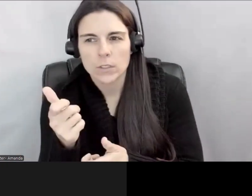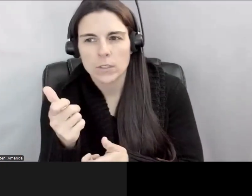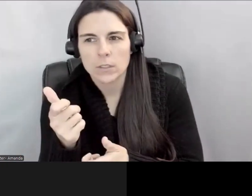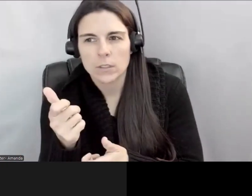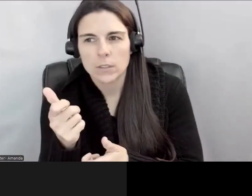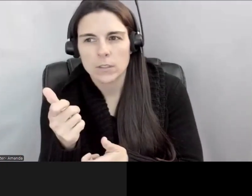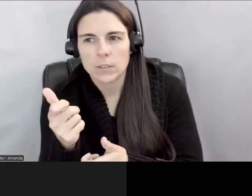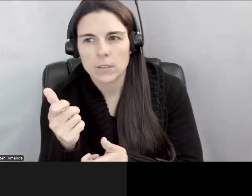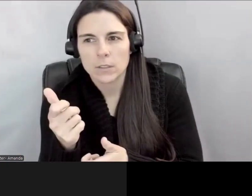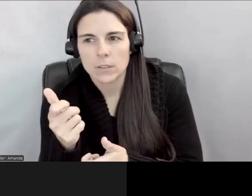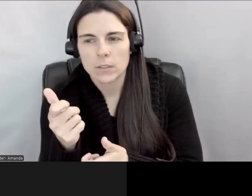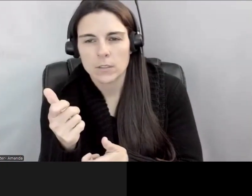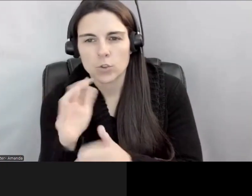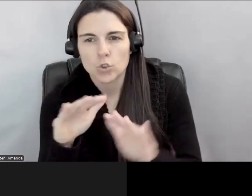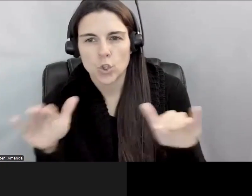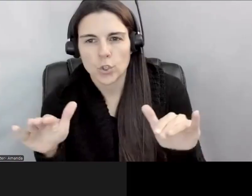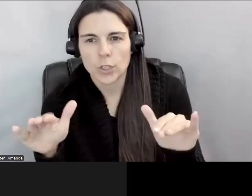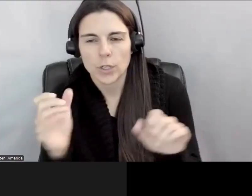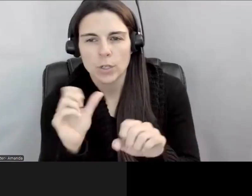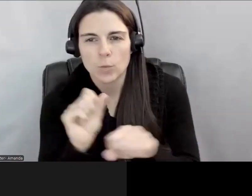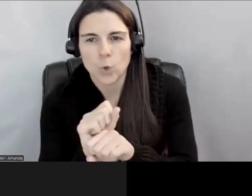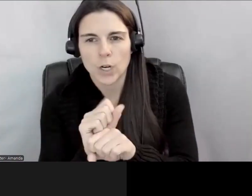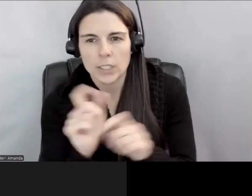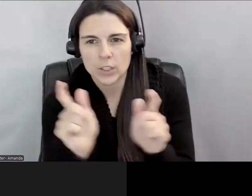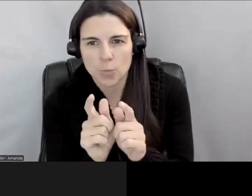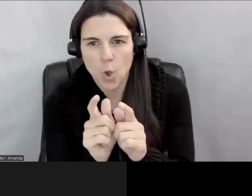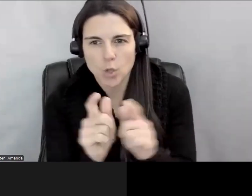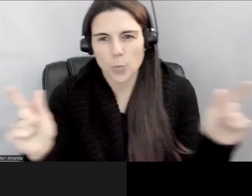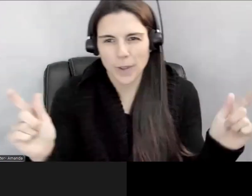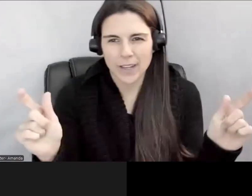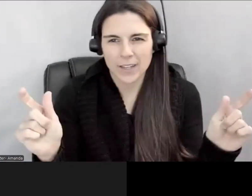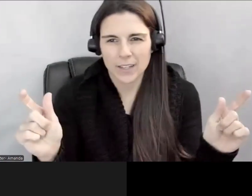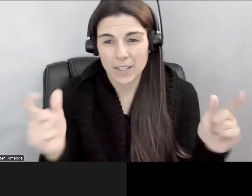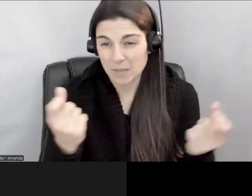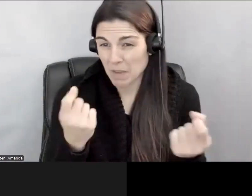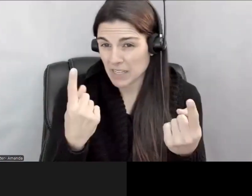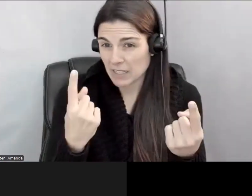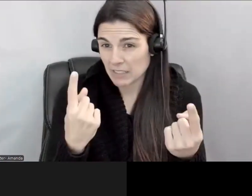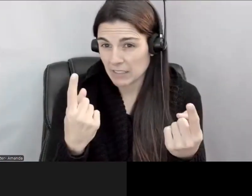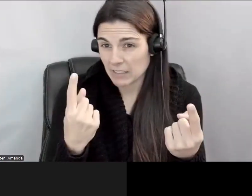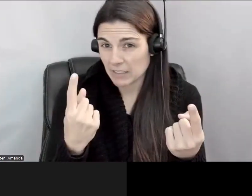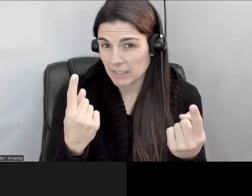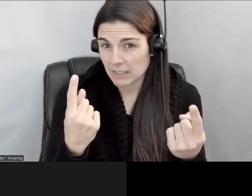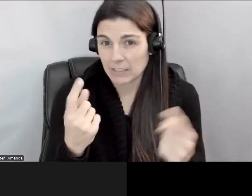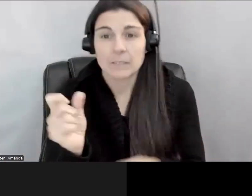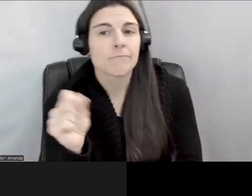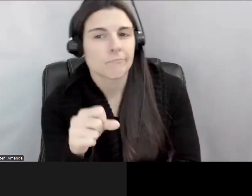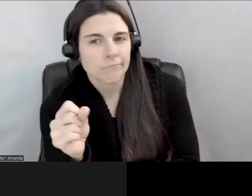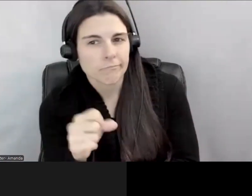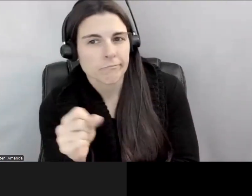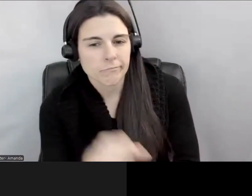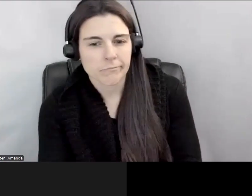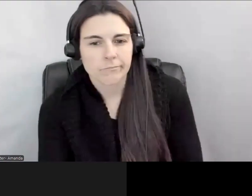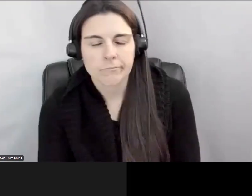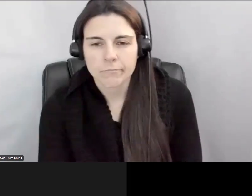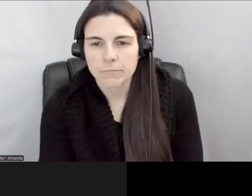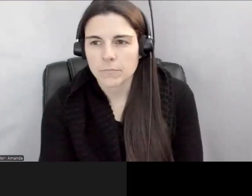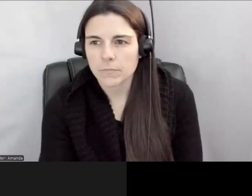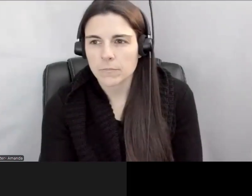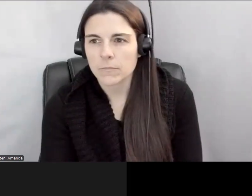most children work from small to bit. Does that make sense? Yeah, it does. Shelby Clark: So, yeah, I would look into the